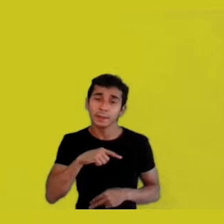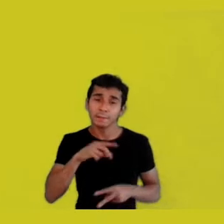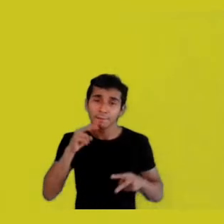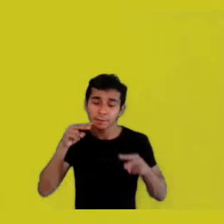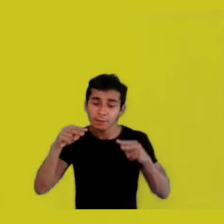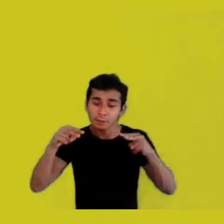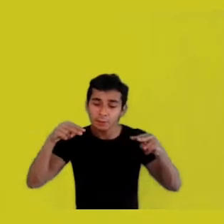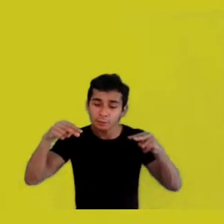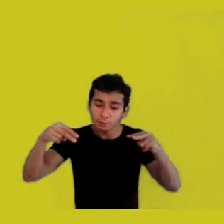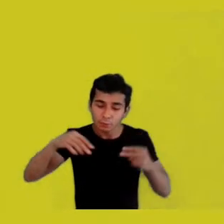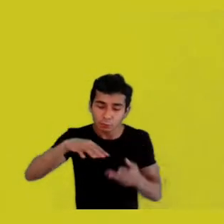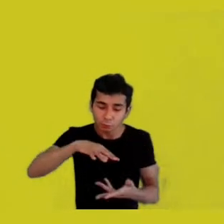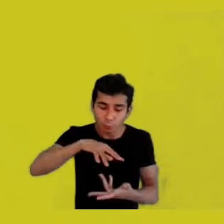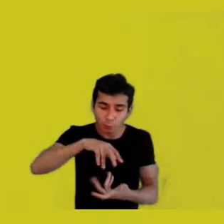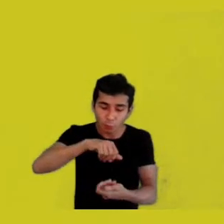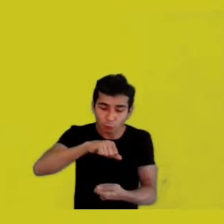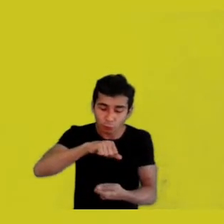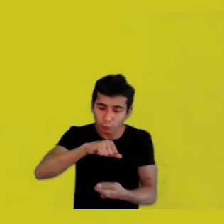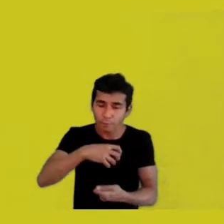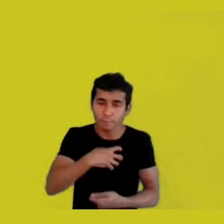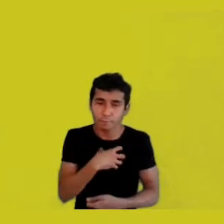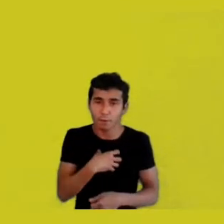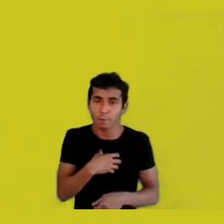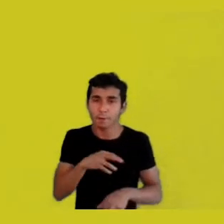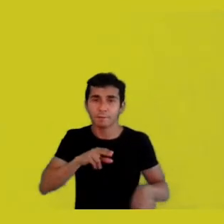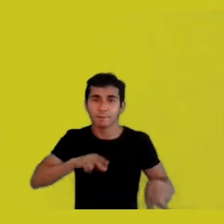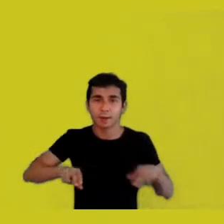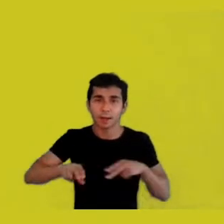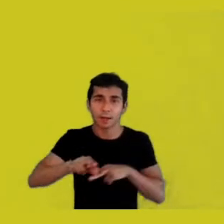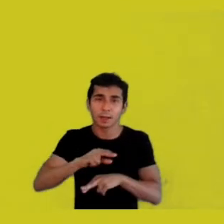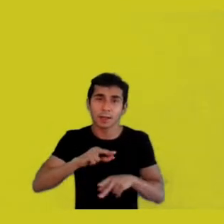So, the idea of connection with Earth